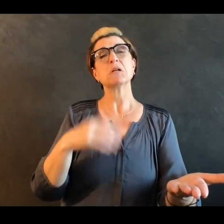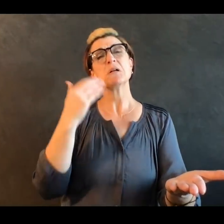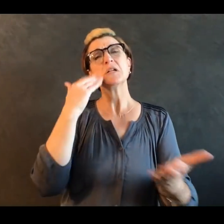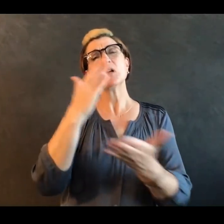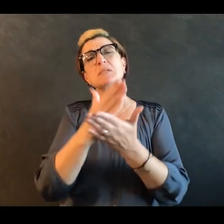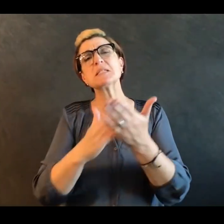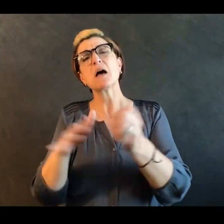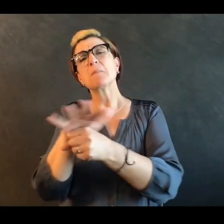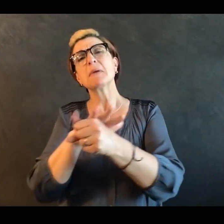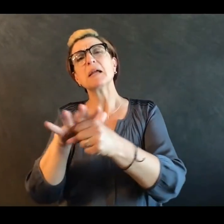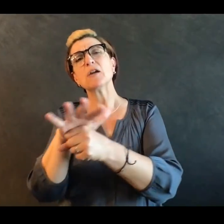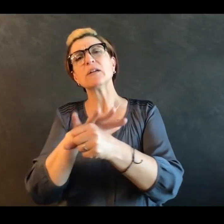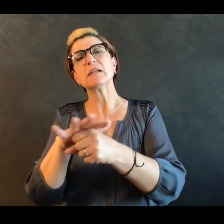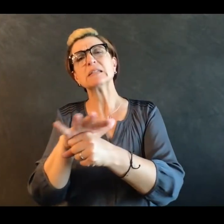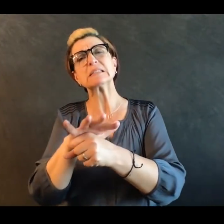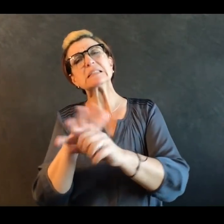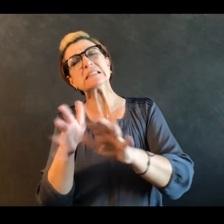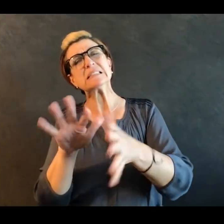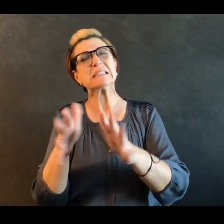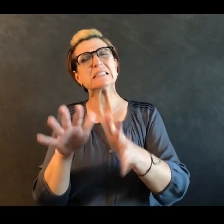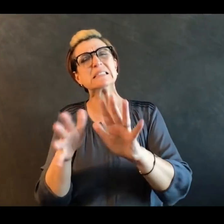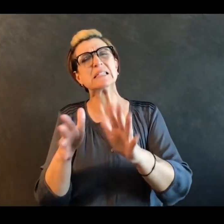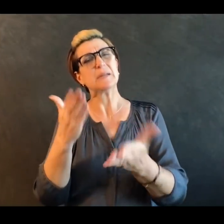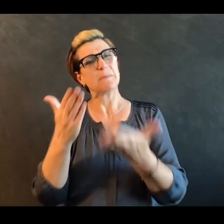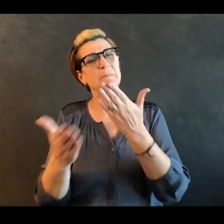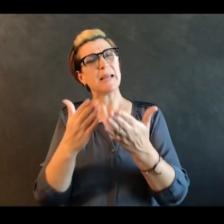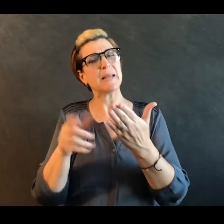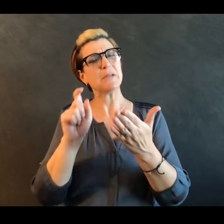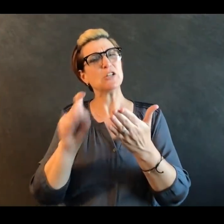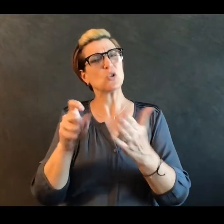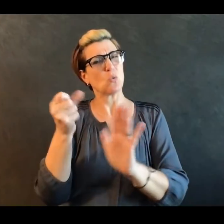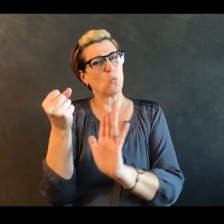our continued mitigation and strong efforts and there will be other areas of